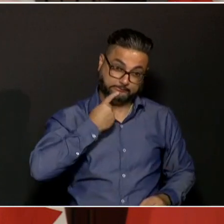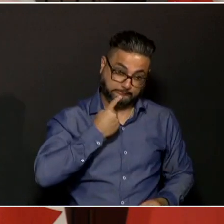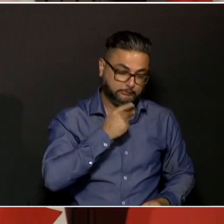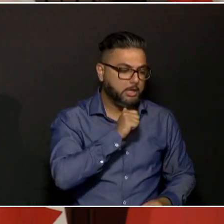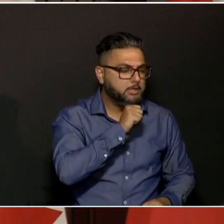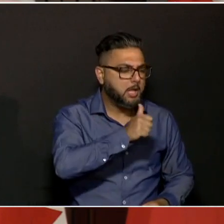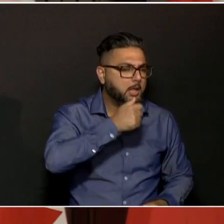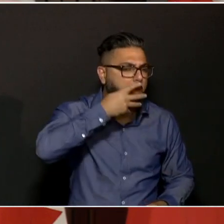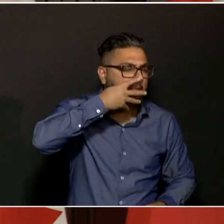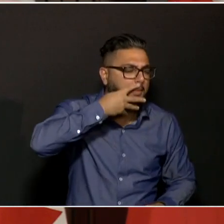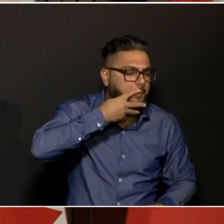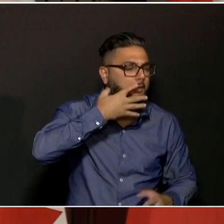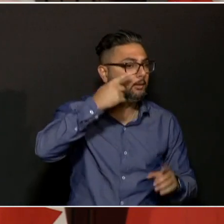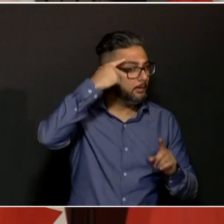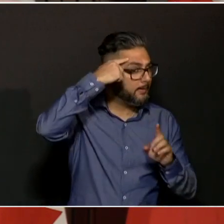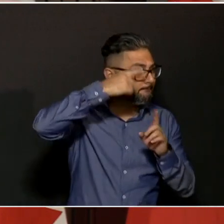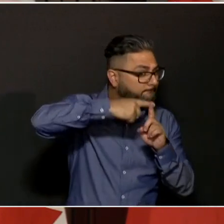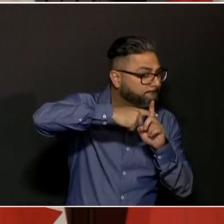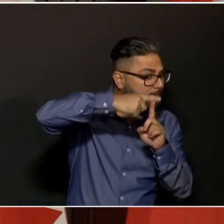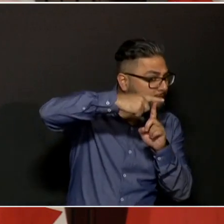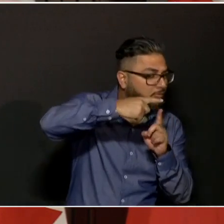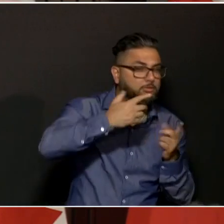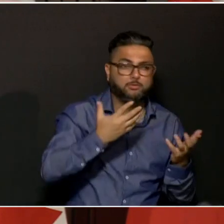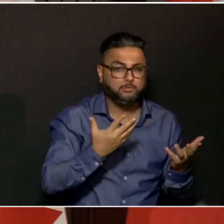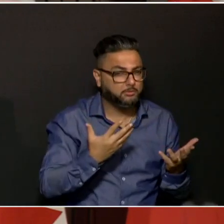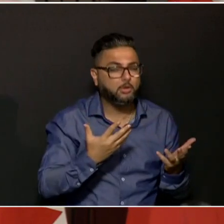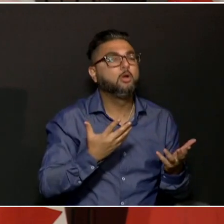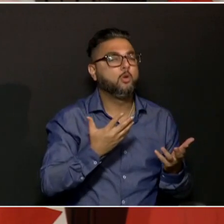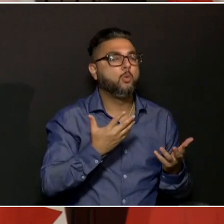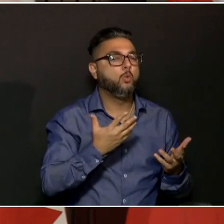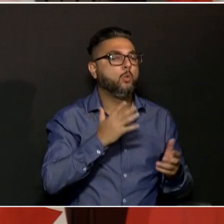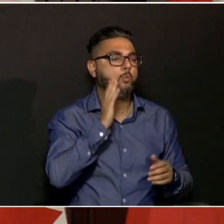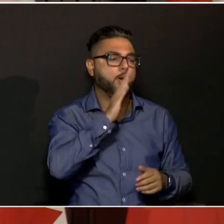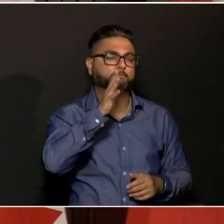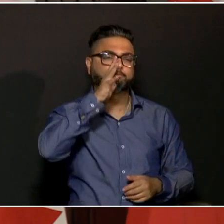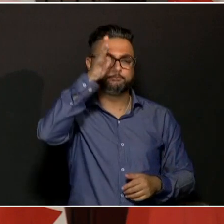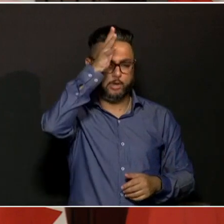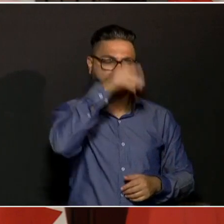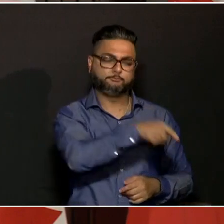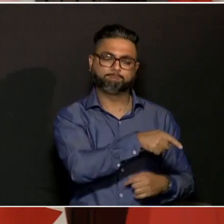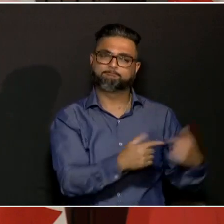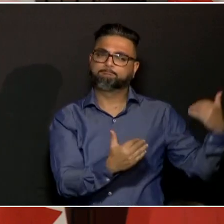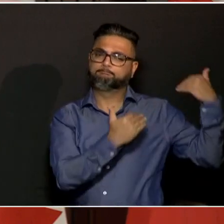to be more semantic than then a runny nose, like a temperature for